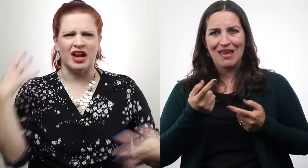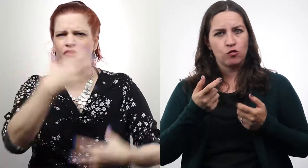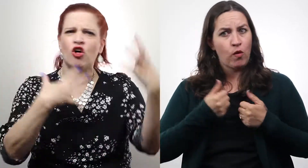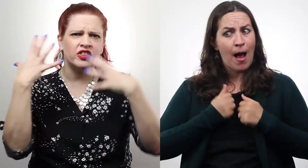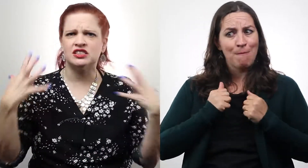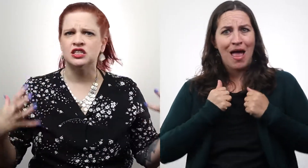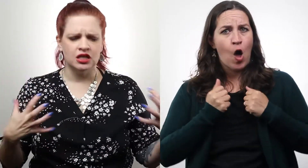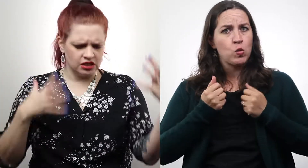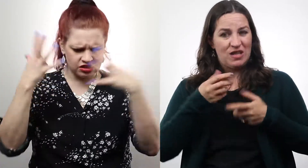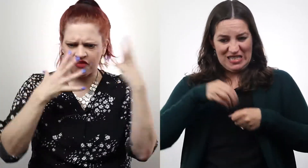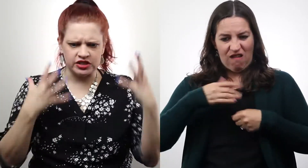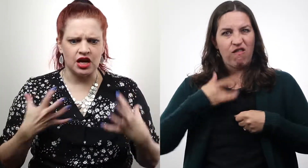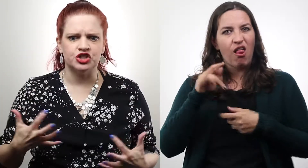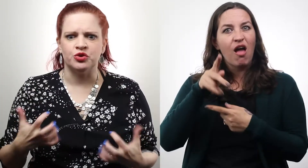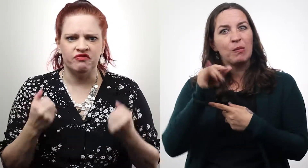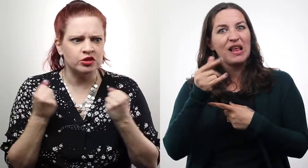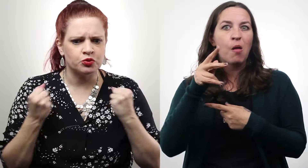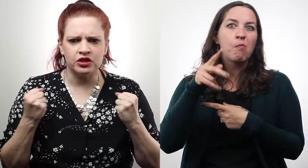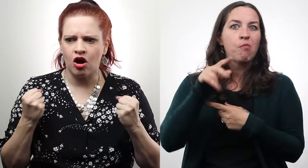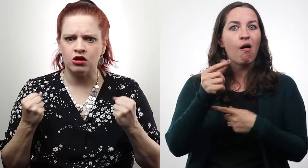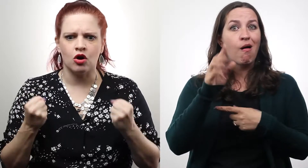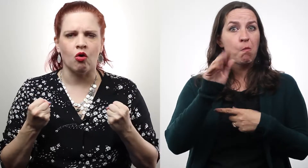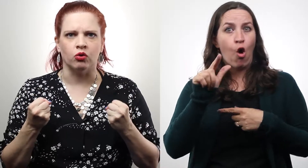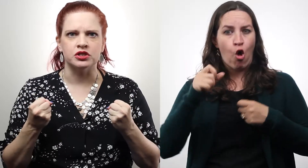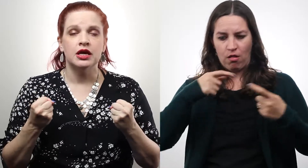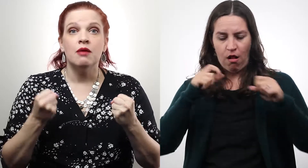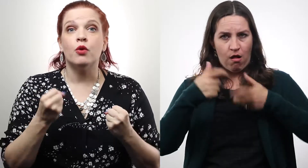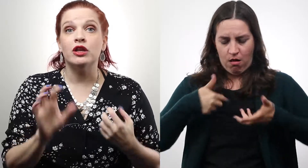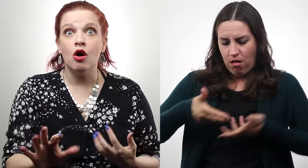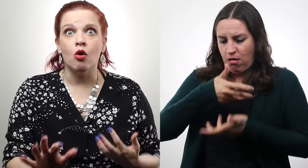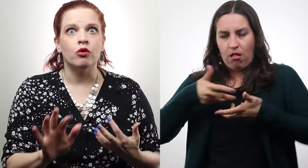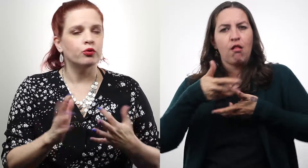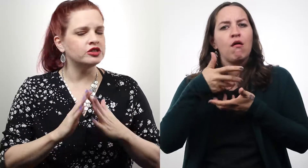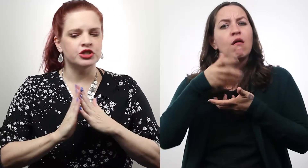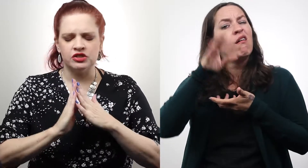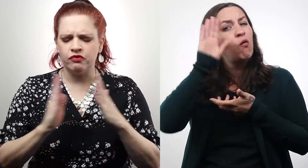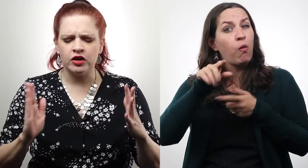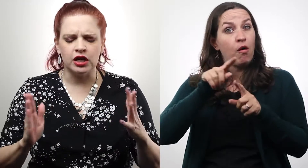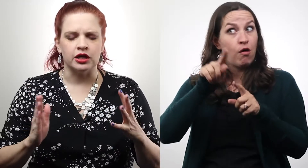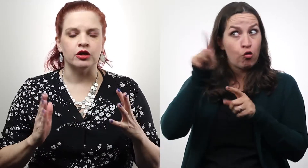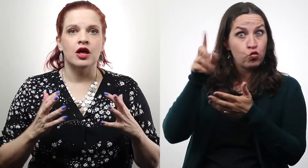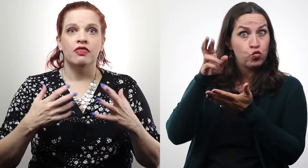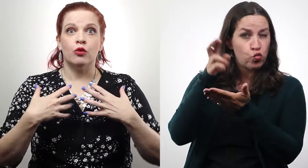You might have all this stuff inside you. And it feels really hard to hold. But we know, research is very clear, that